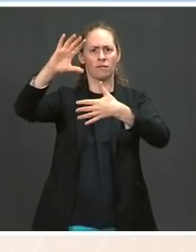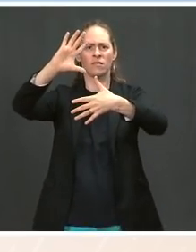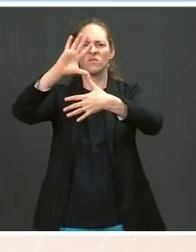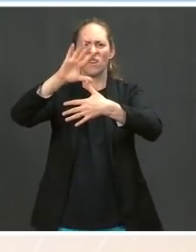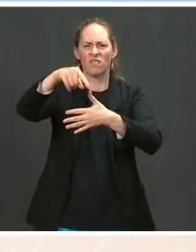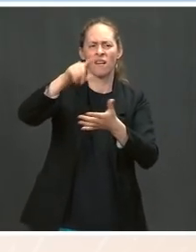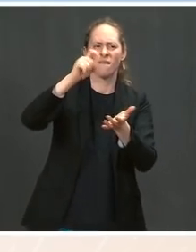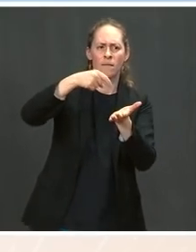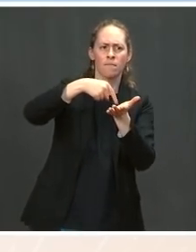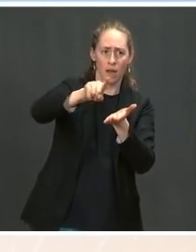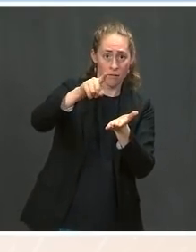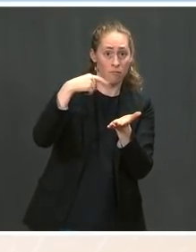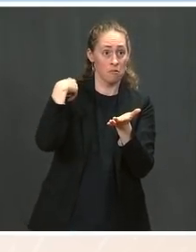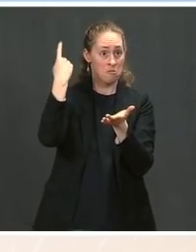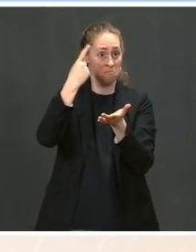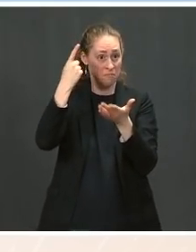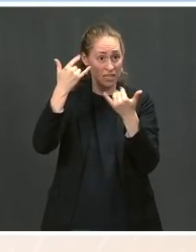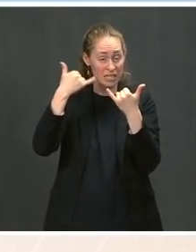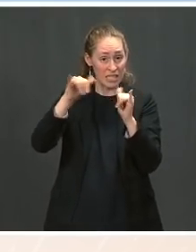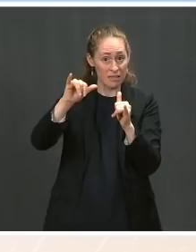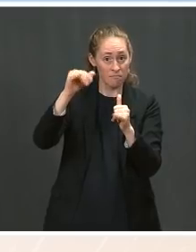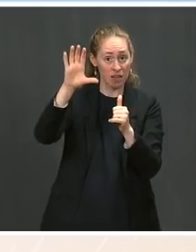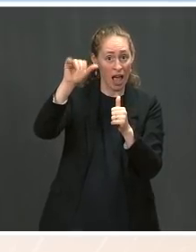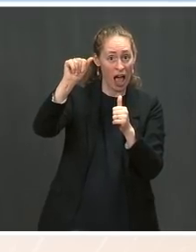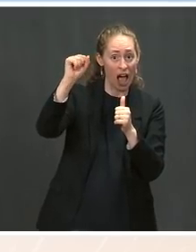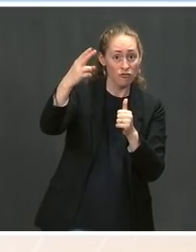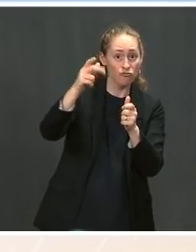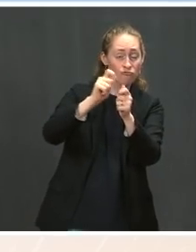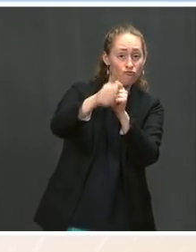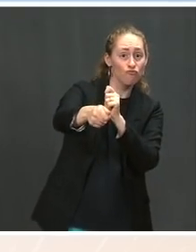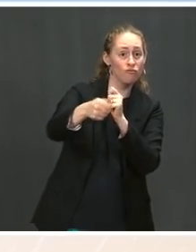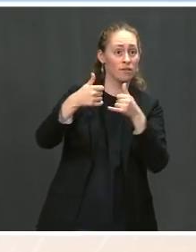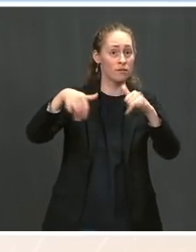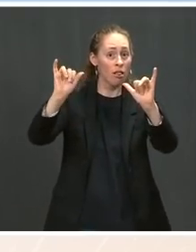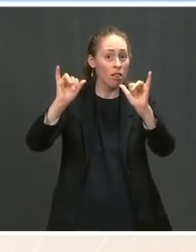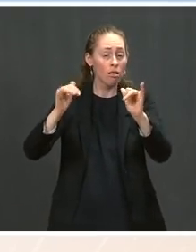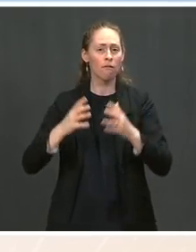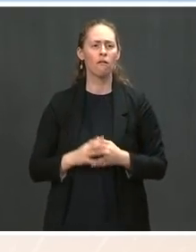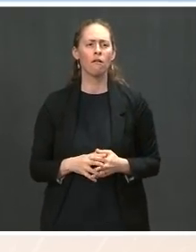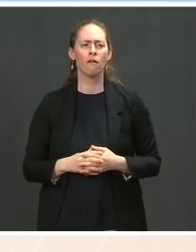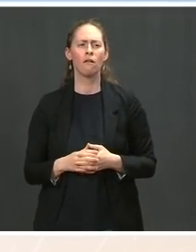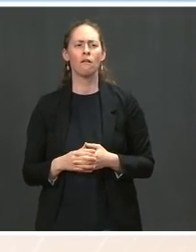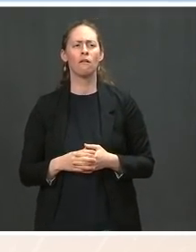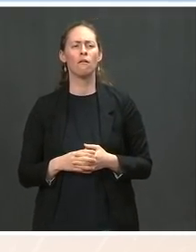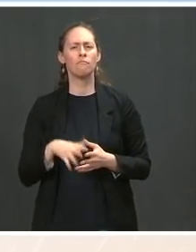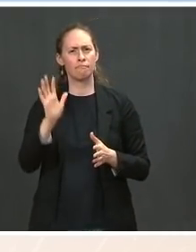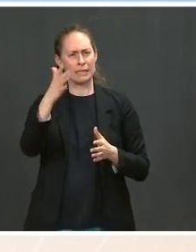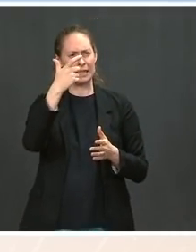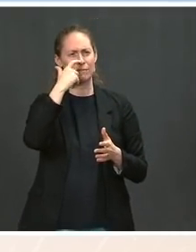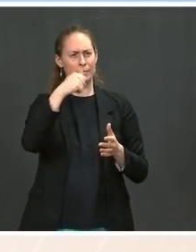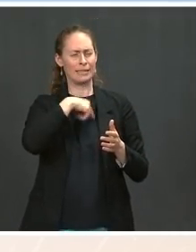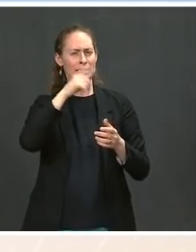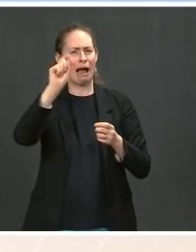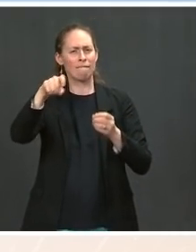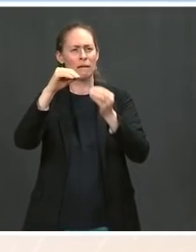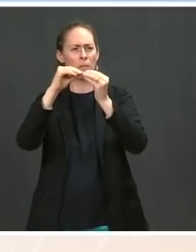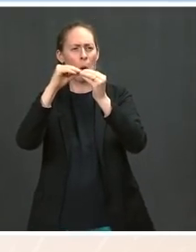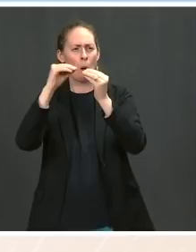And if so, what are kind of the parameters of what would be looked at there? Ms. Psaki: That's interesting. I'd have to look more at her context -- the context of her comments, and I'm happy to do that.